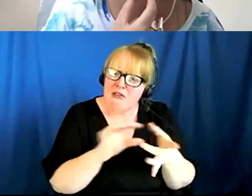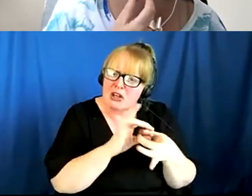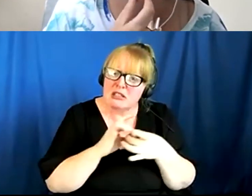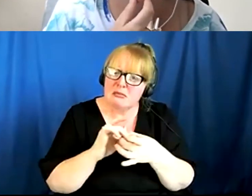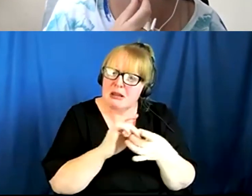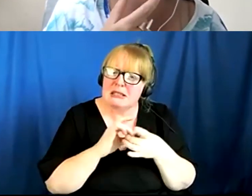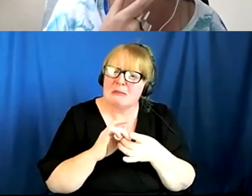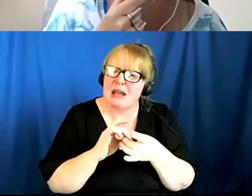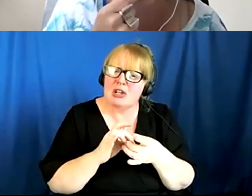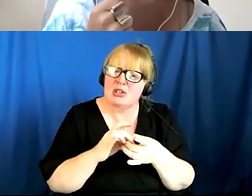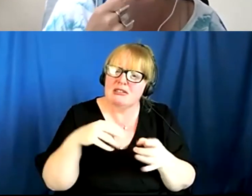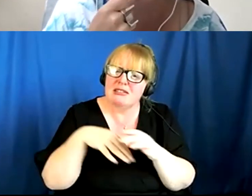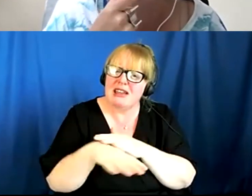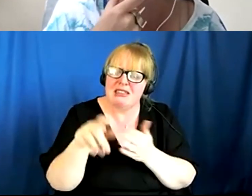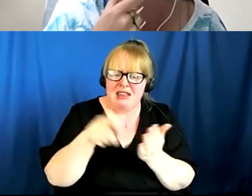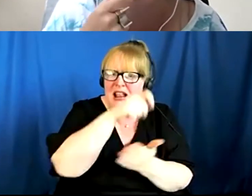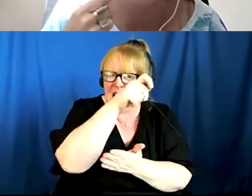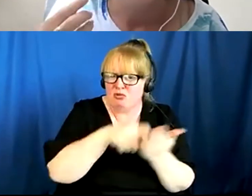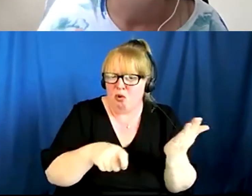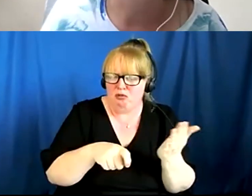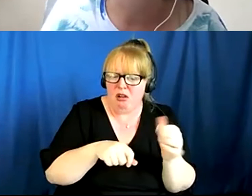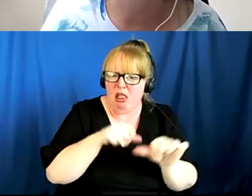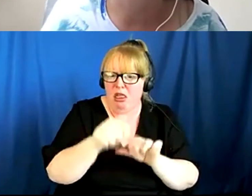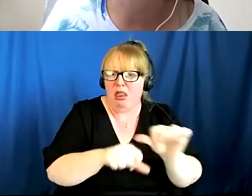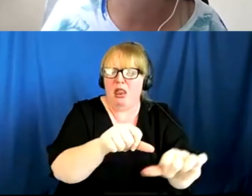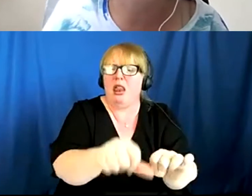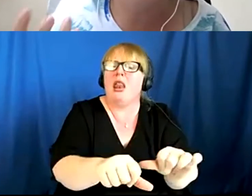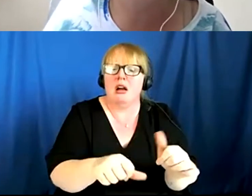in the electoral and the electoral systems. And you know, and I, but I think there is